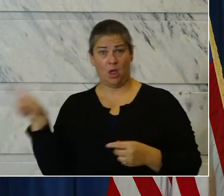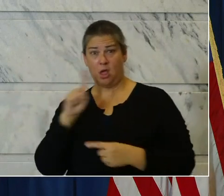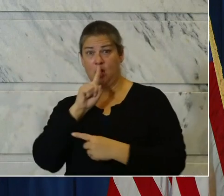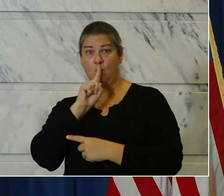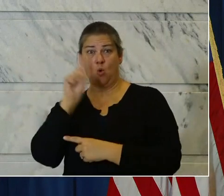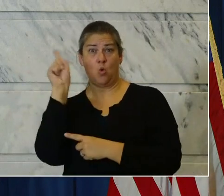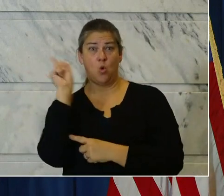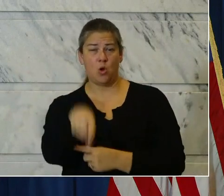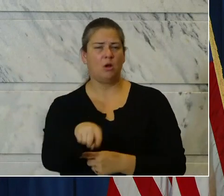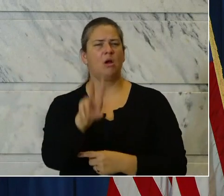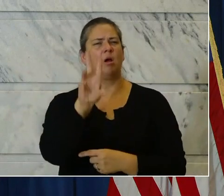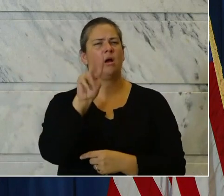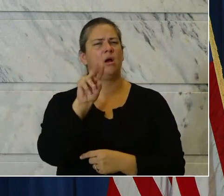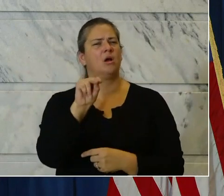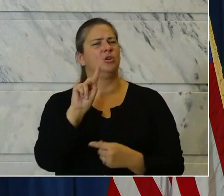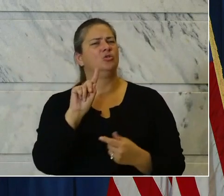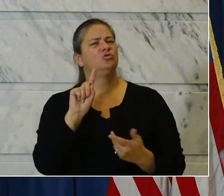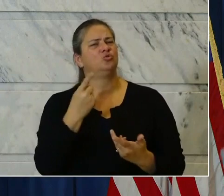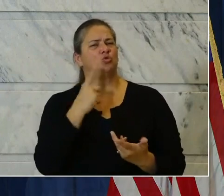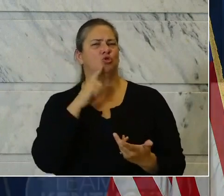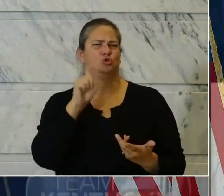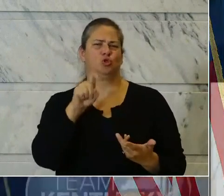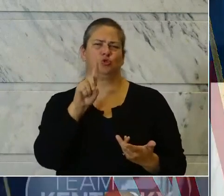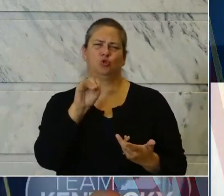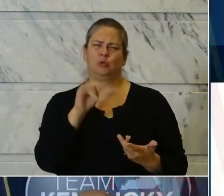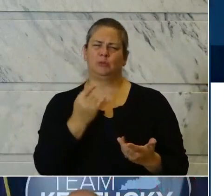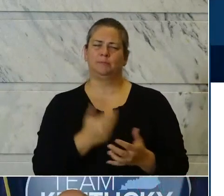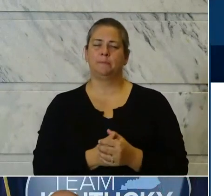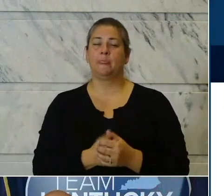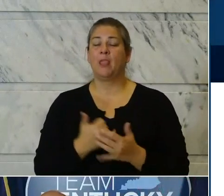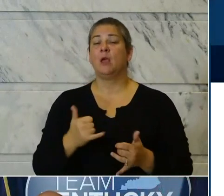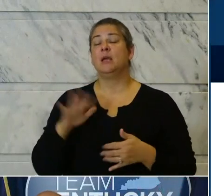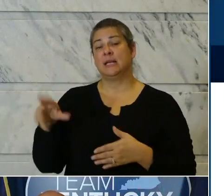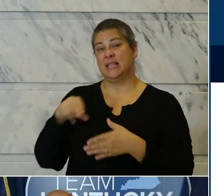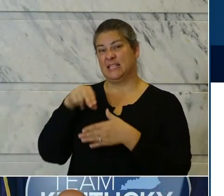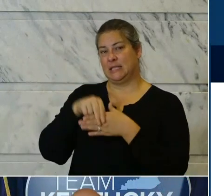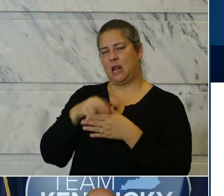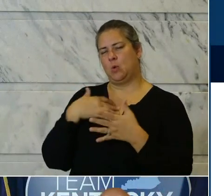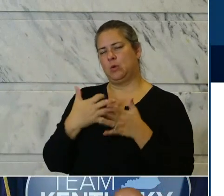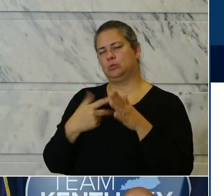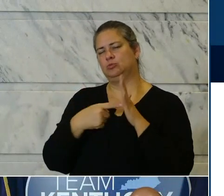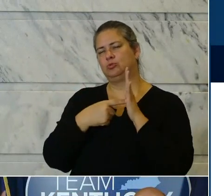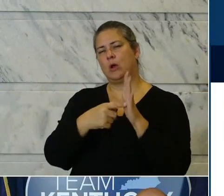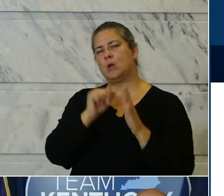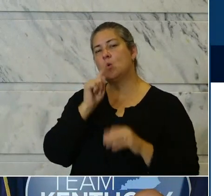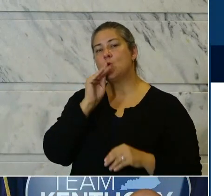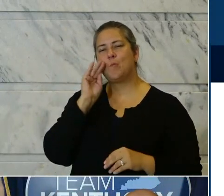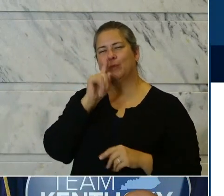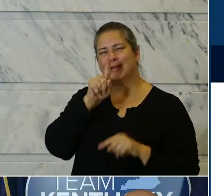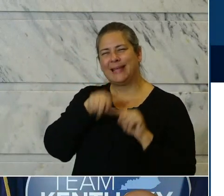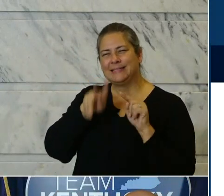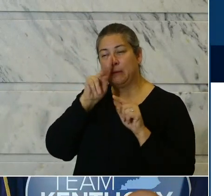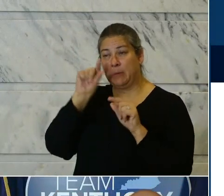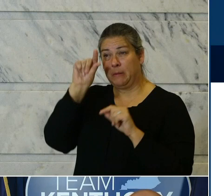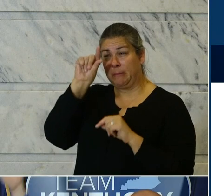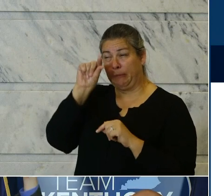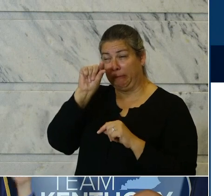CONSIDER THAT IT SHOULDN'T TAKE A MANDATE. THAT'S WHAT NEEDS TO BE DONE. SO I CAN SHOW MY FIRST